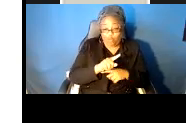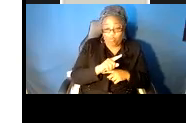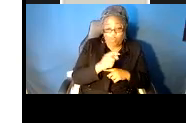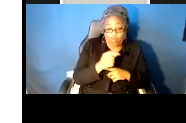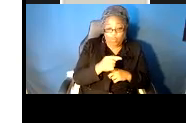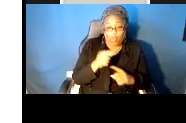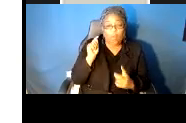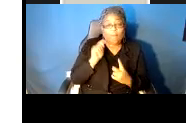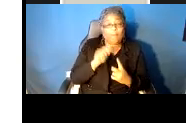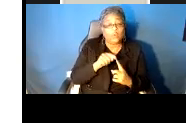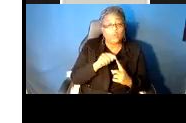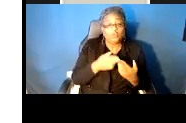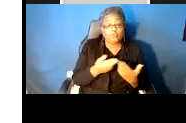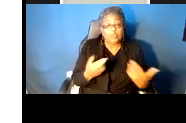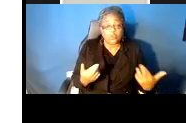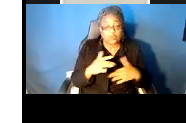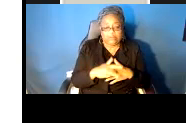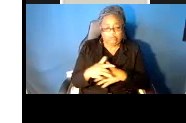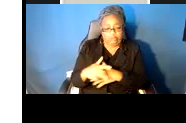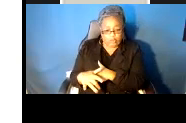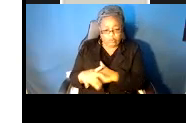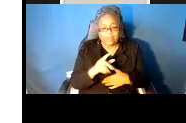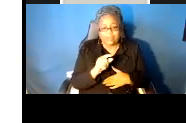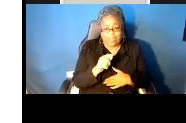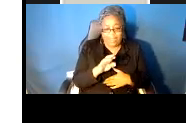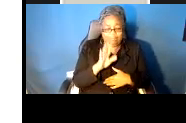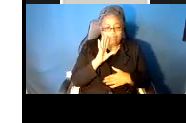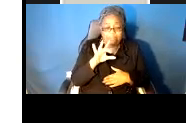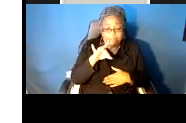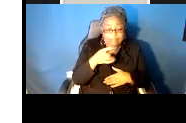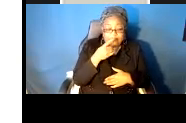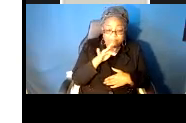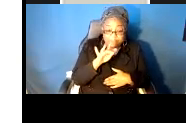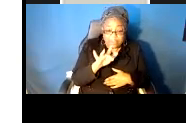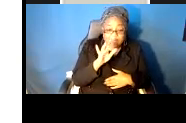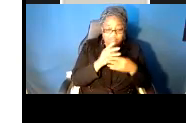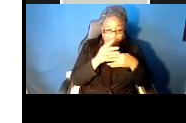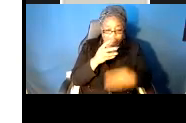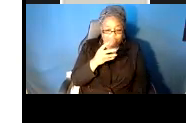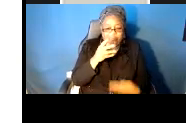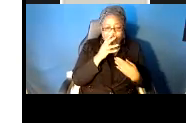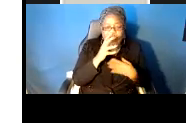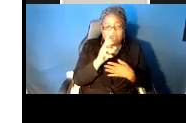On that Resources tab, you will find templates, technical how-tos for the grant interface,